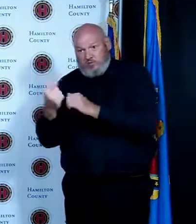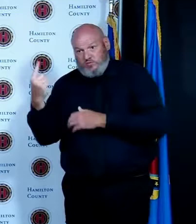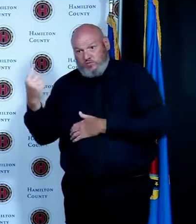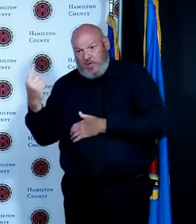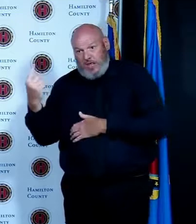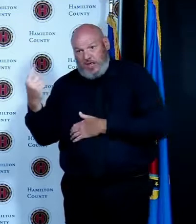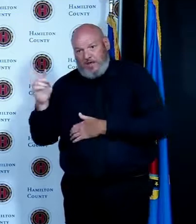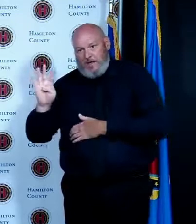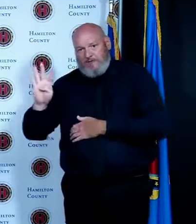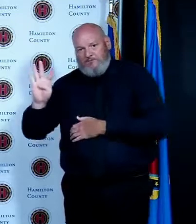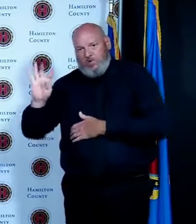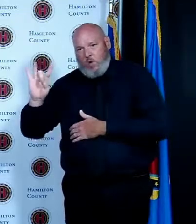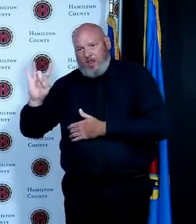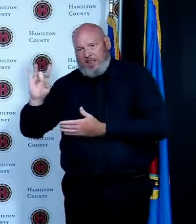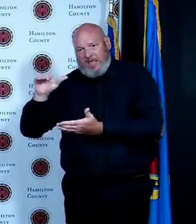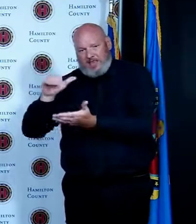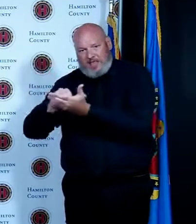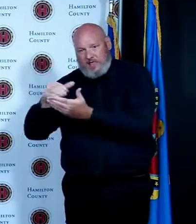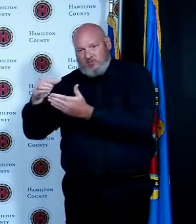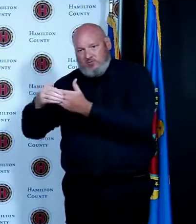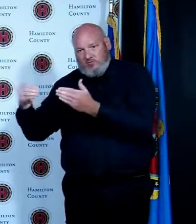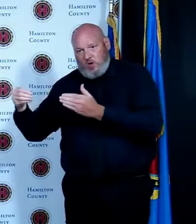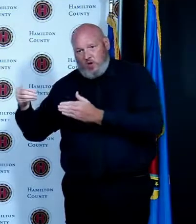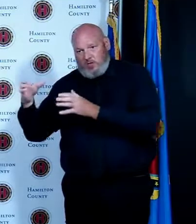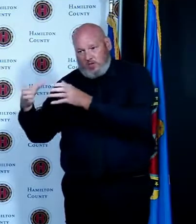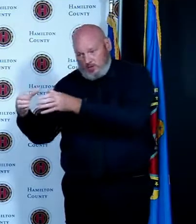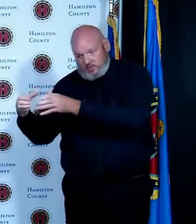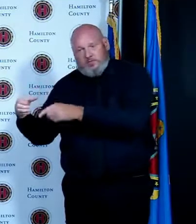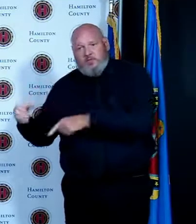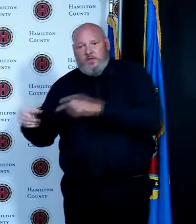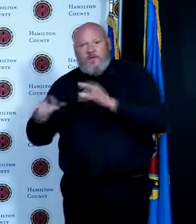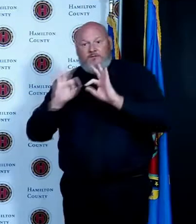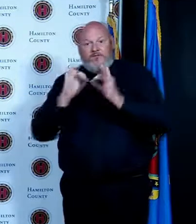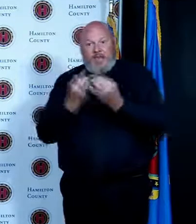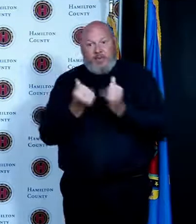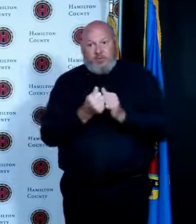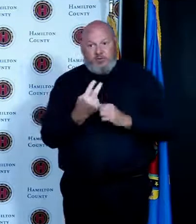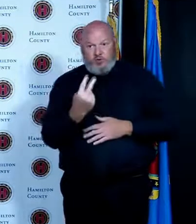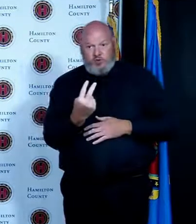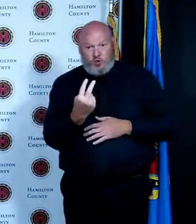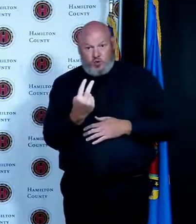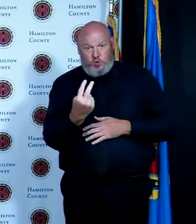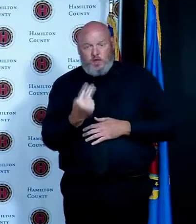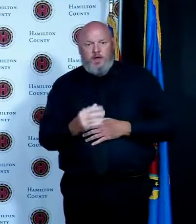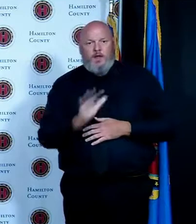it's just over fifty five a family of four just over 69 000